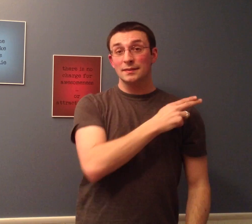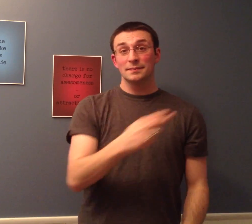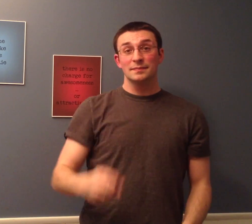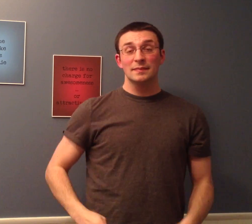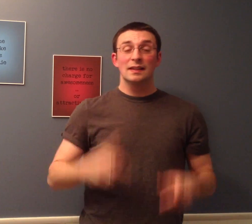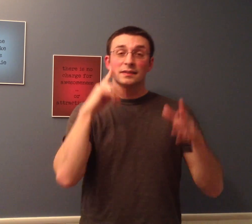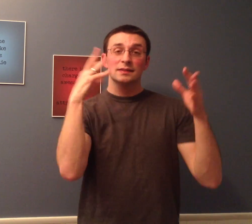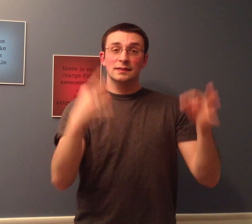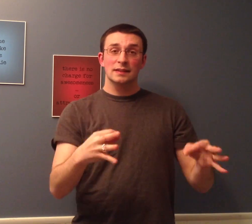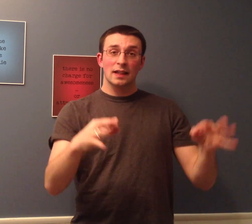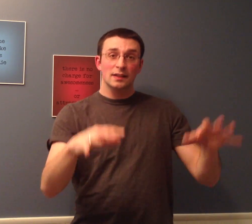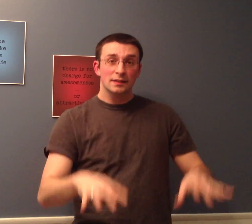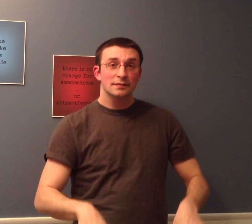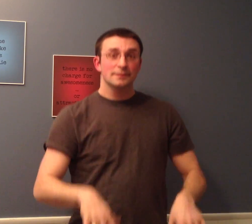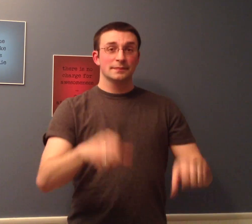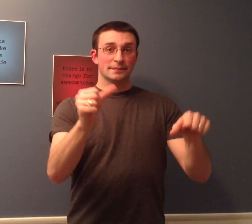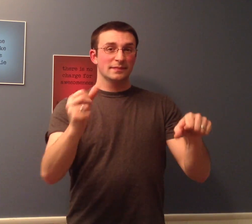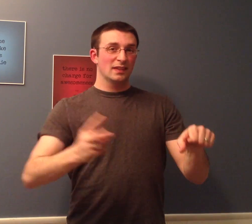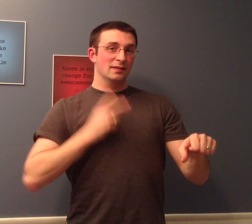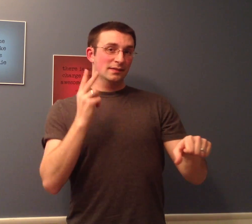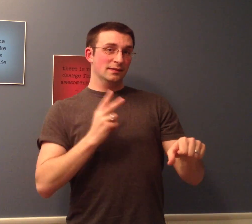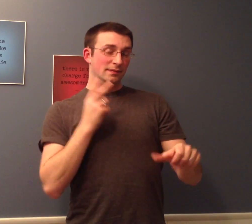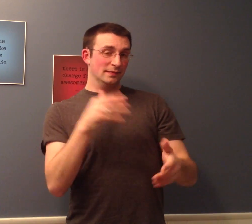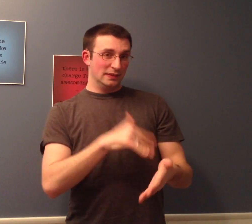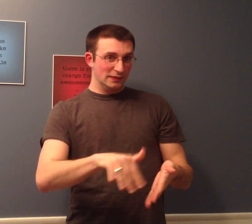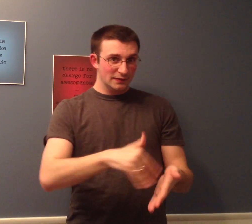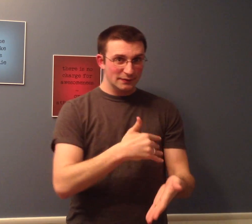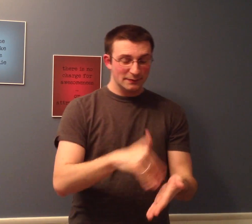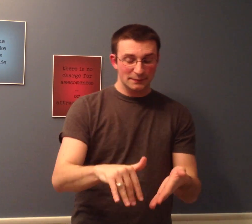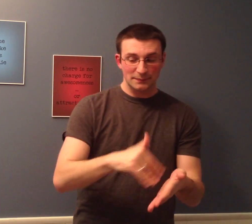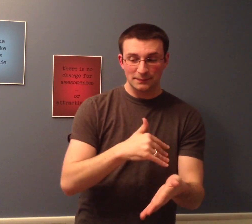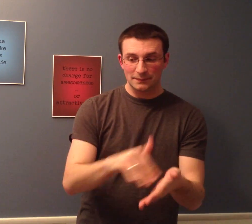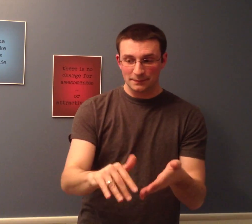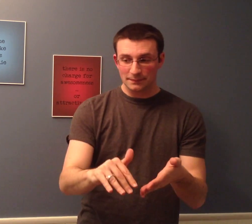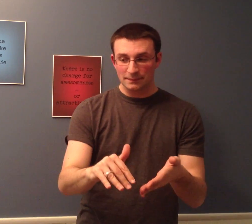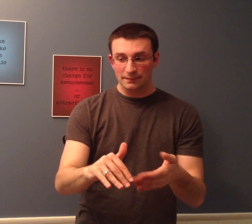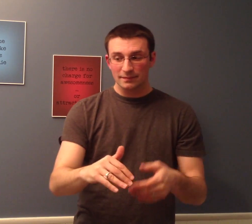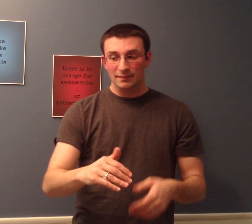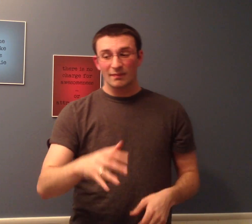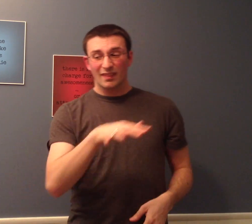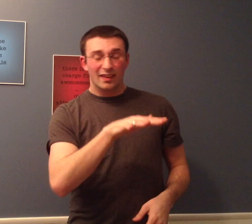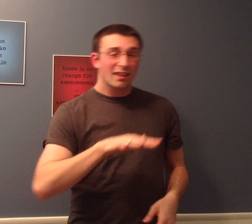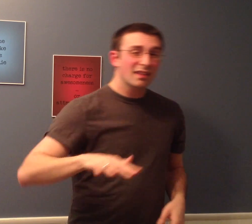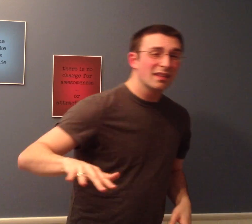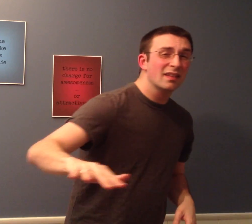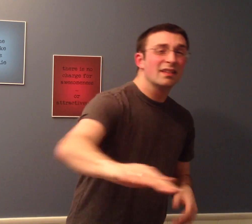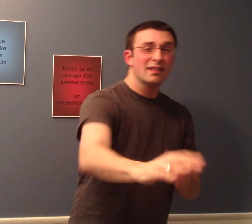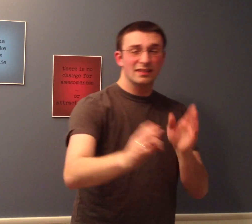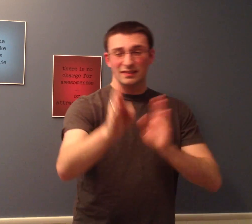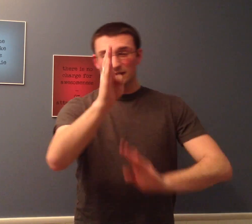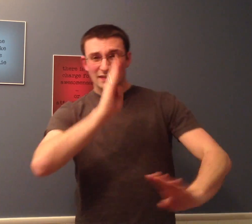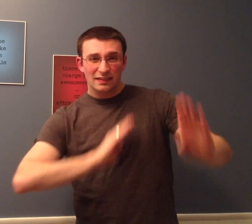Now this prandsome hince was going to have a bancy fall. And he invited the people from